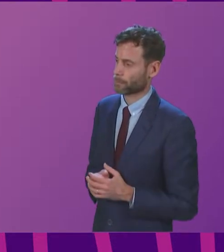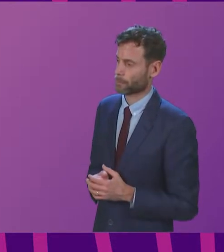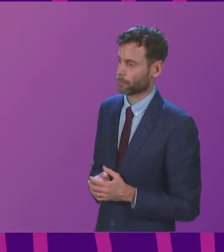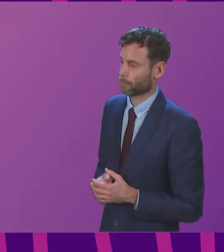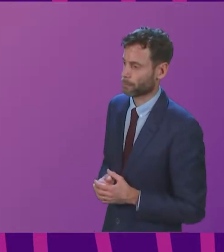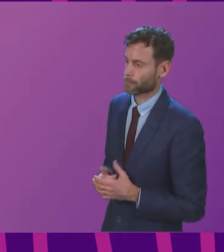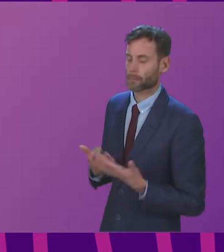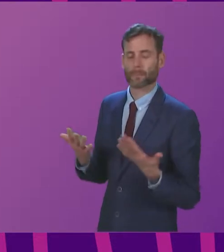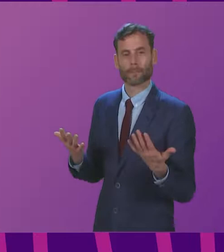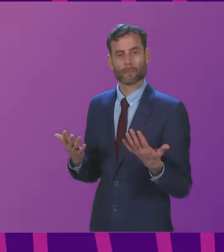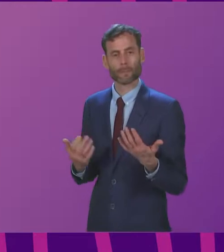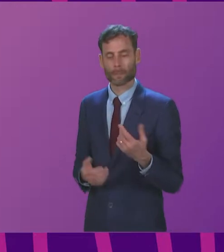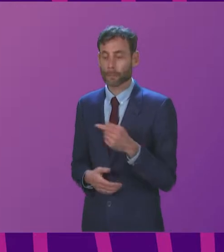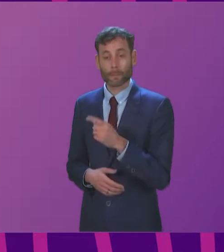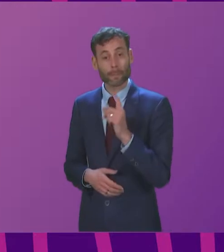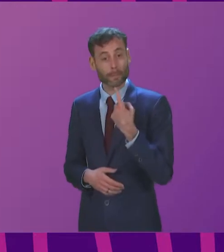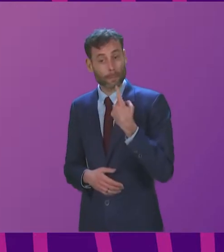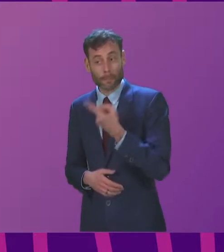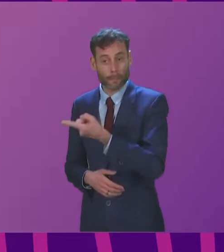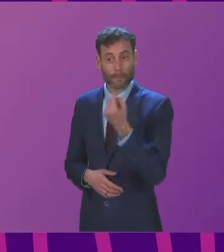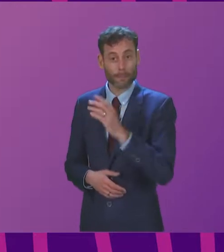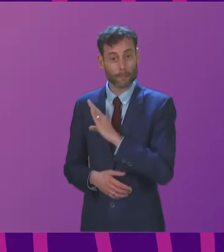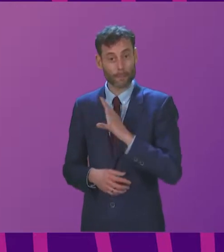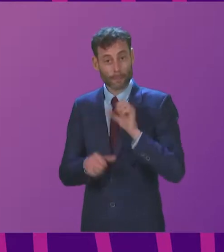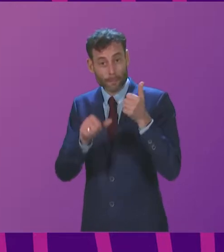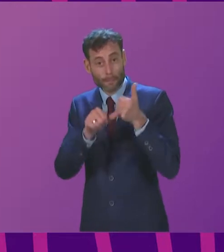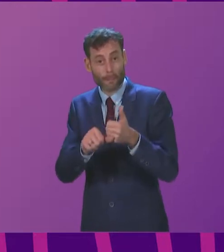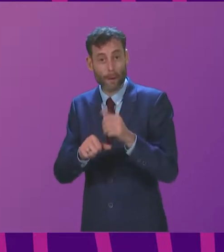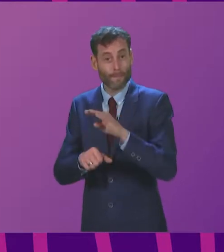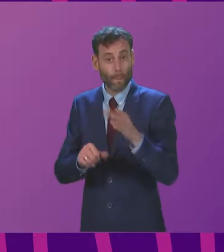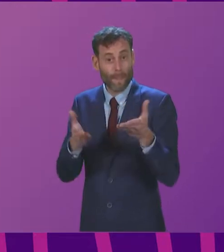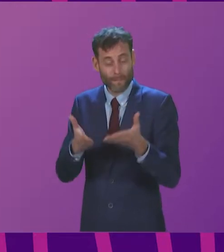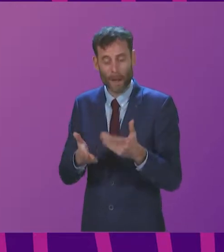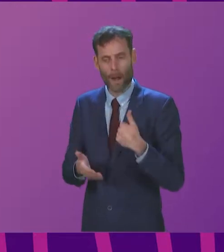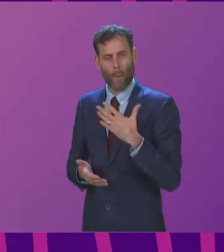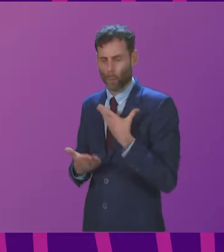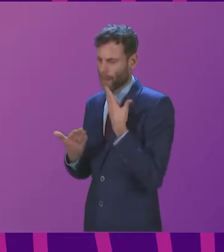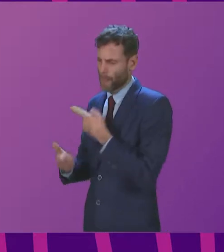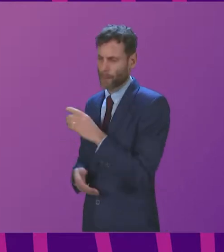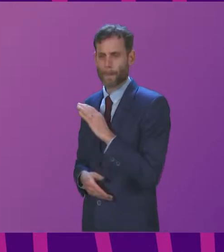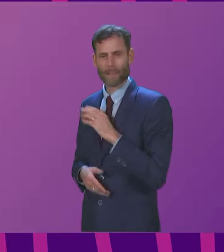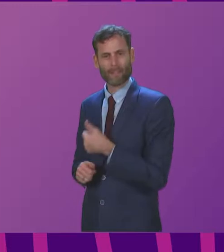I record my thanks again to the military for the assistance that it has been giving